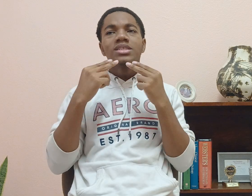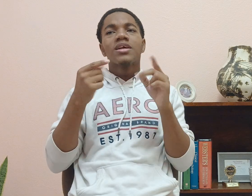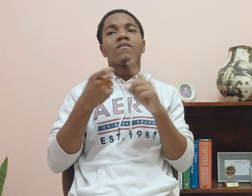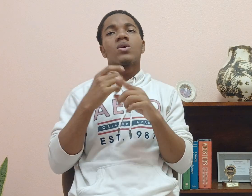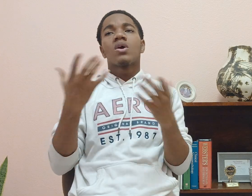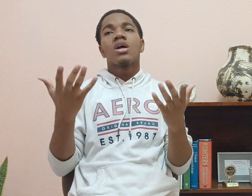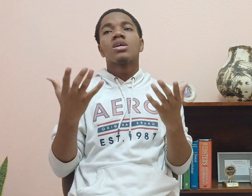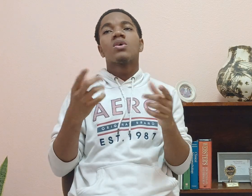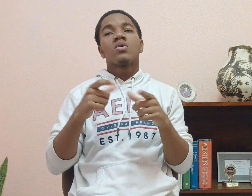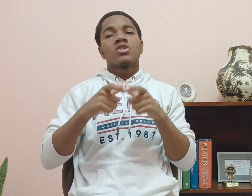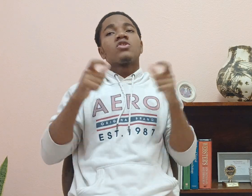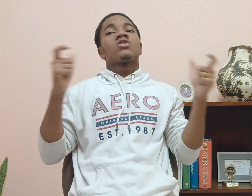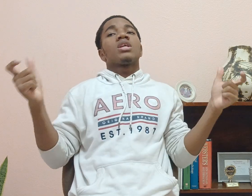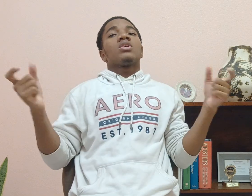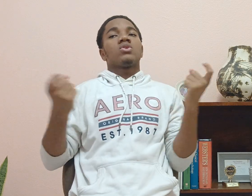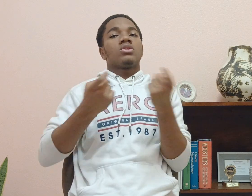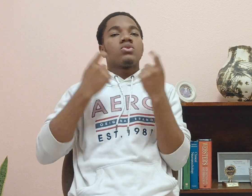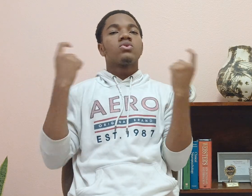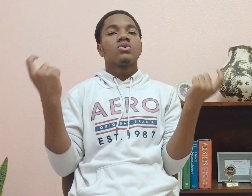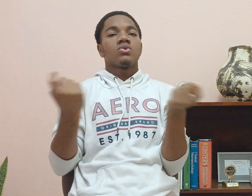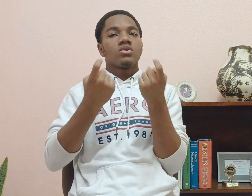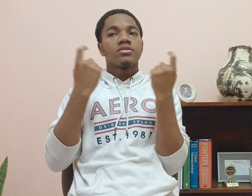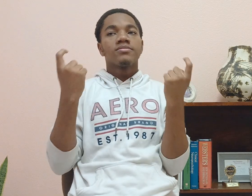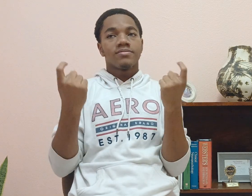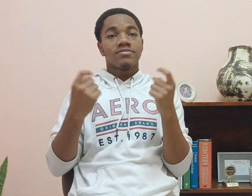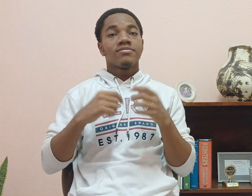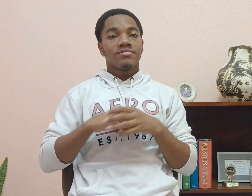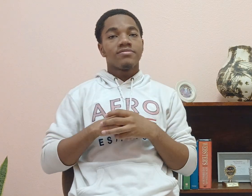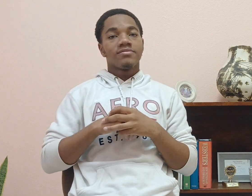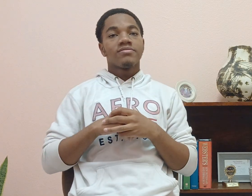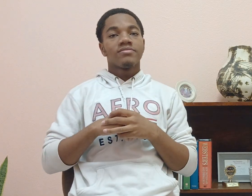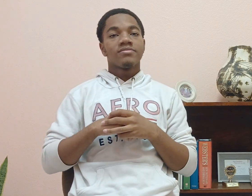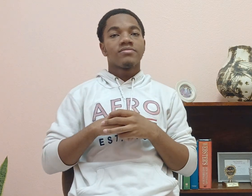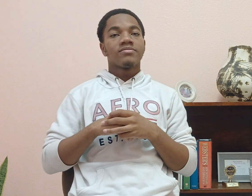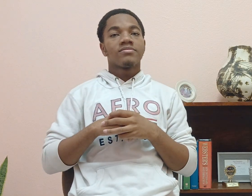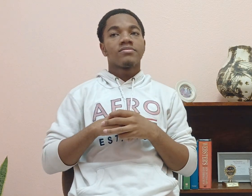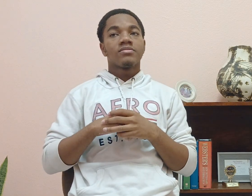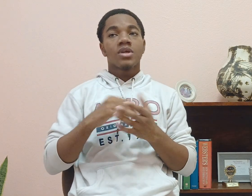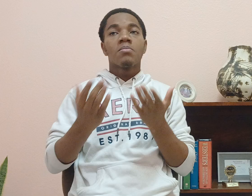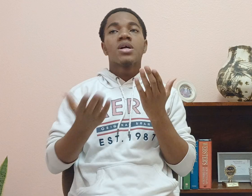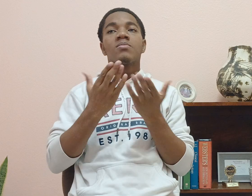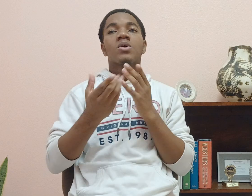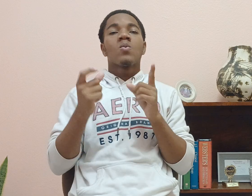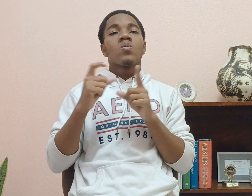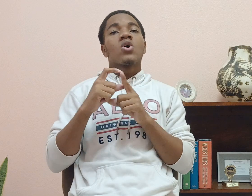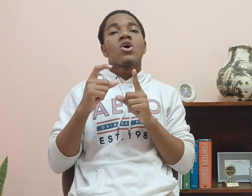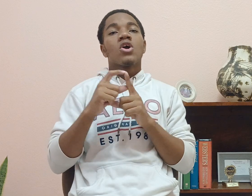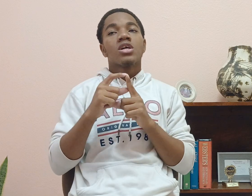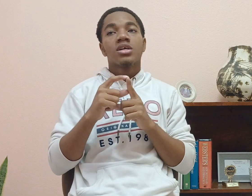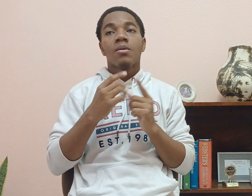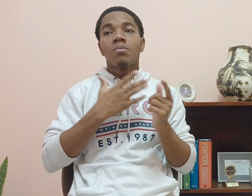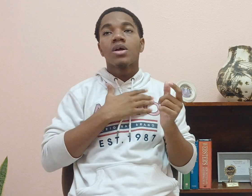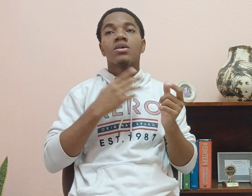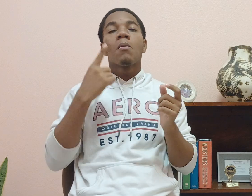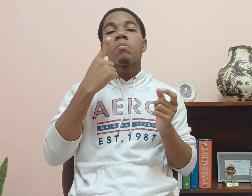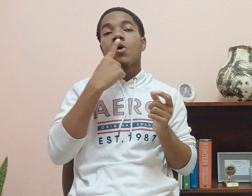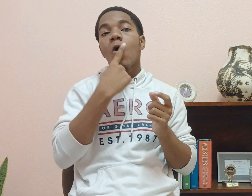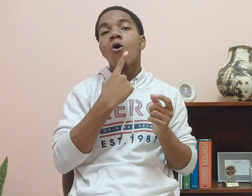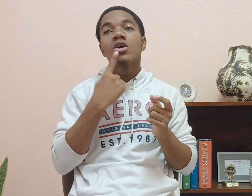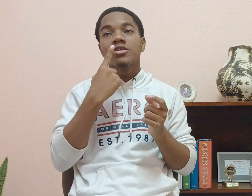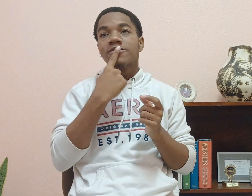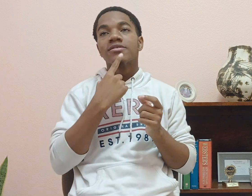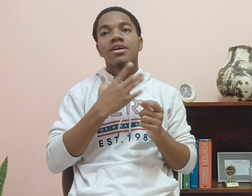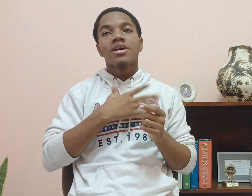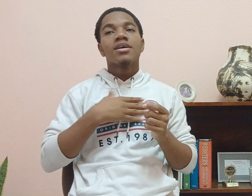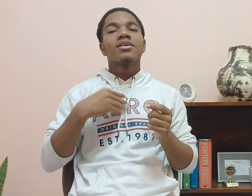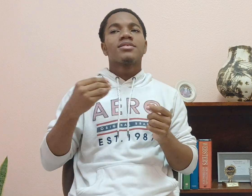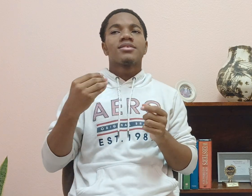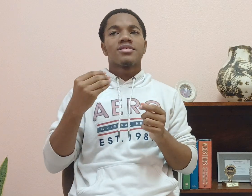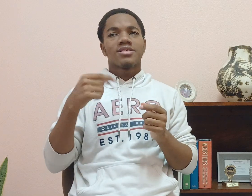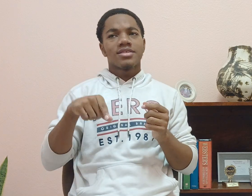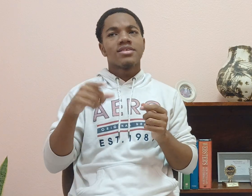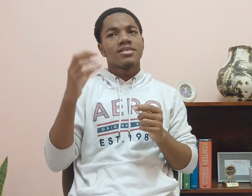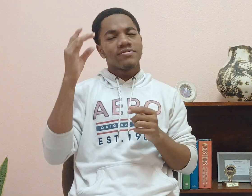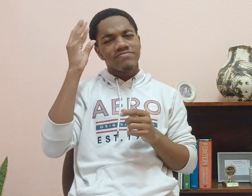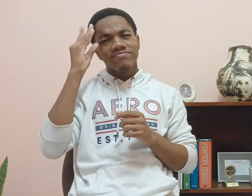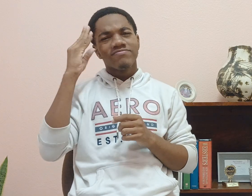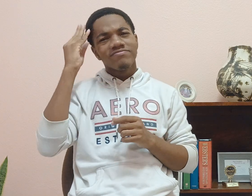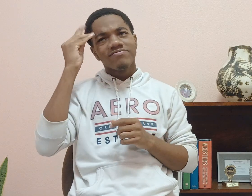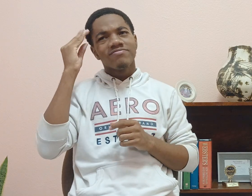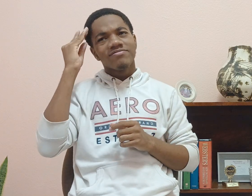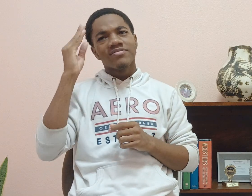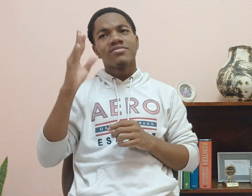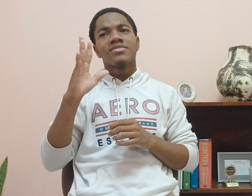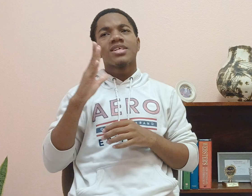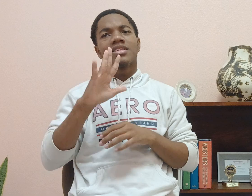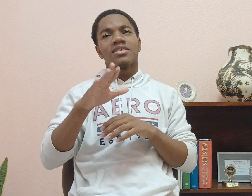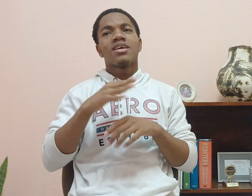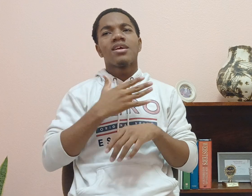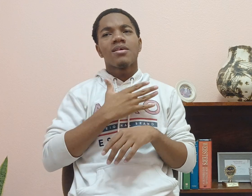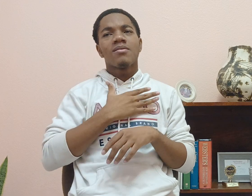14 May these words of my mouth and this meditation of my heart